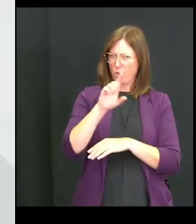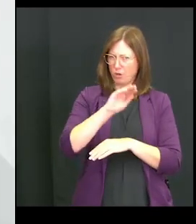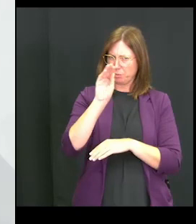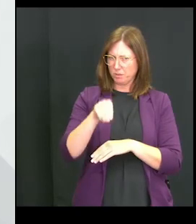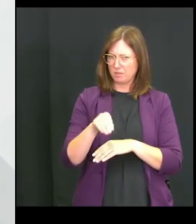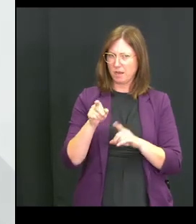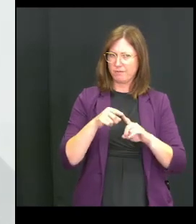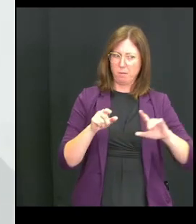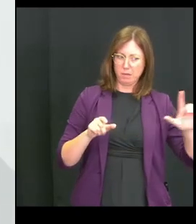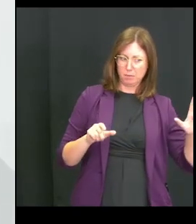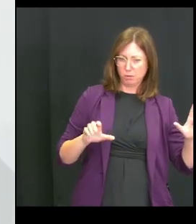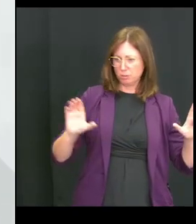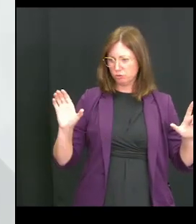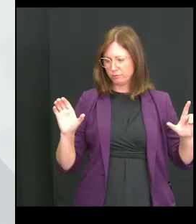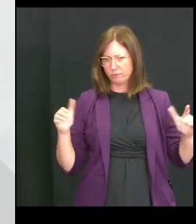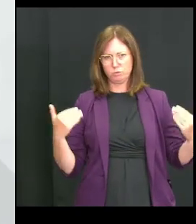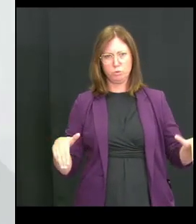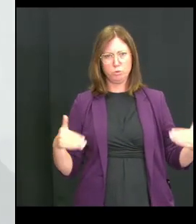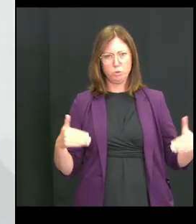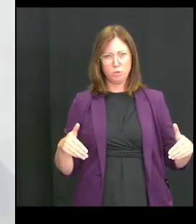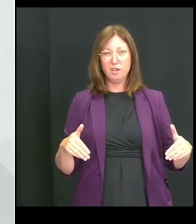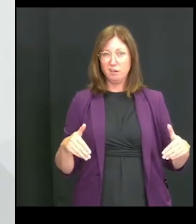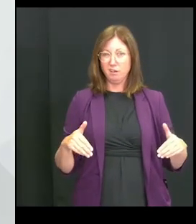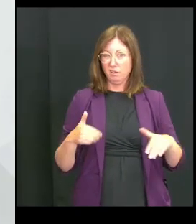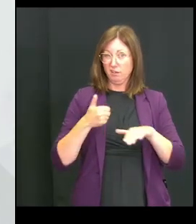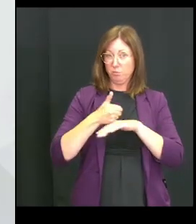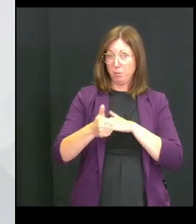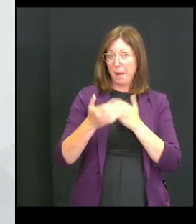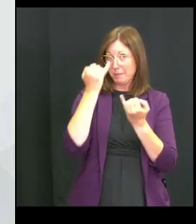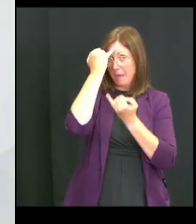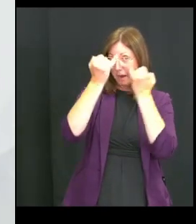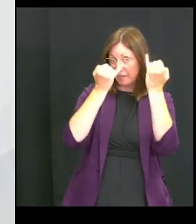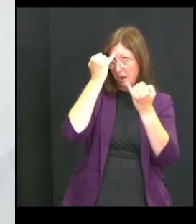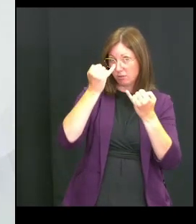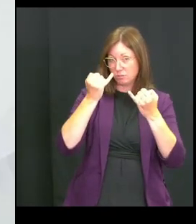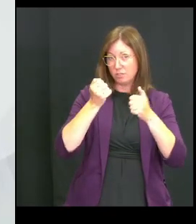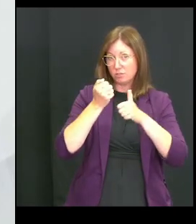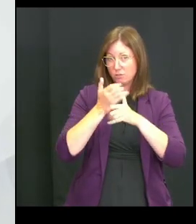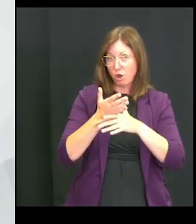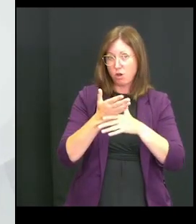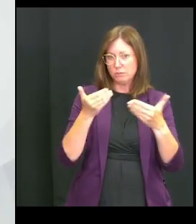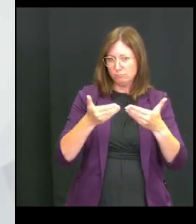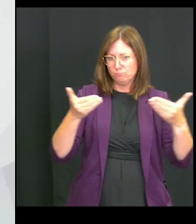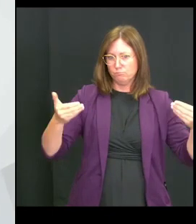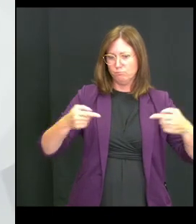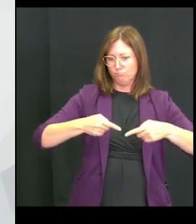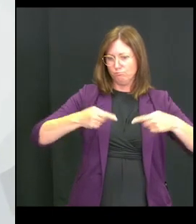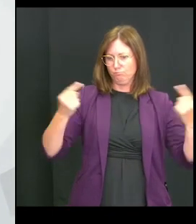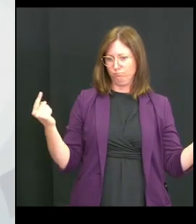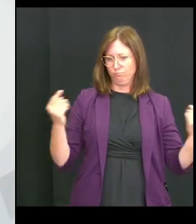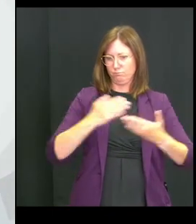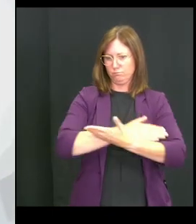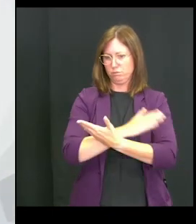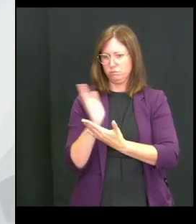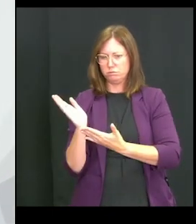And, if it's the ideology that's actually causing that polarization, can you delve into that a little bit more?